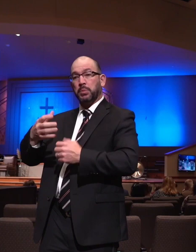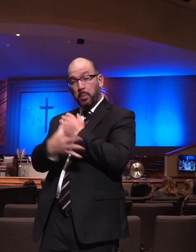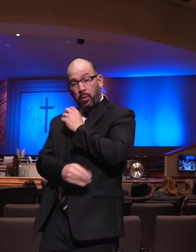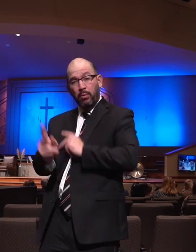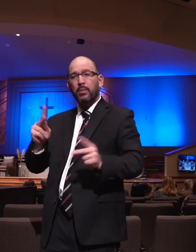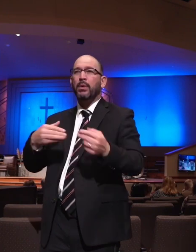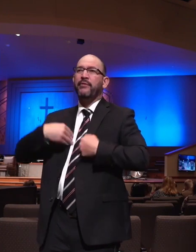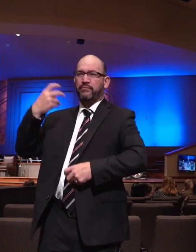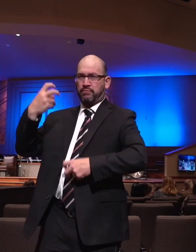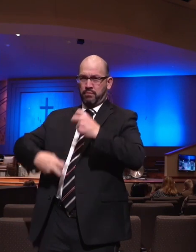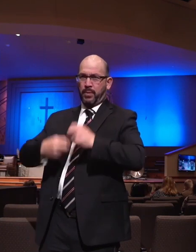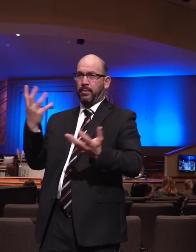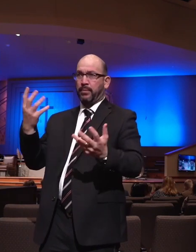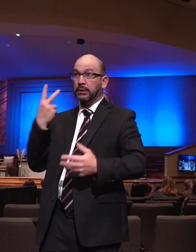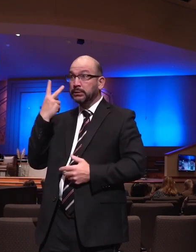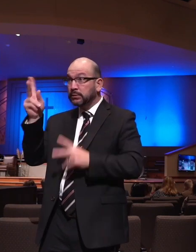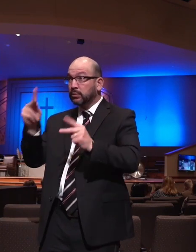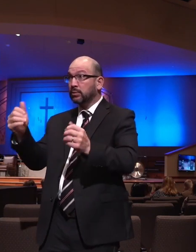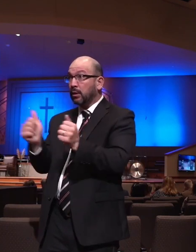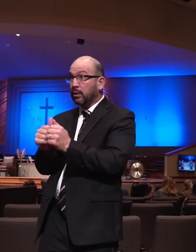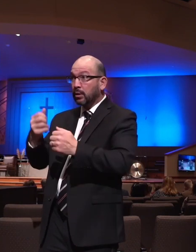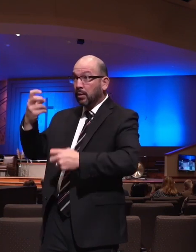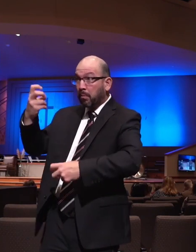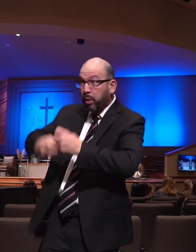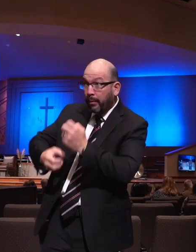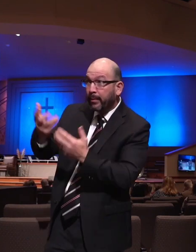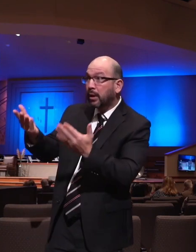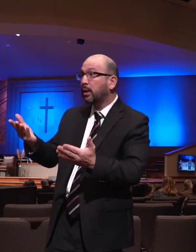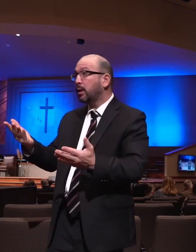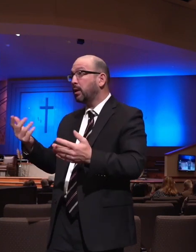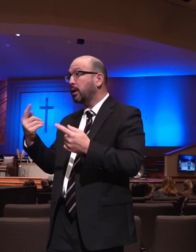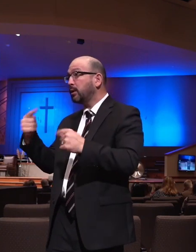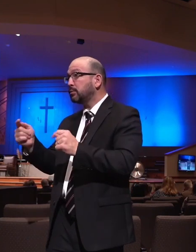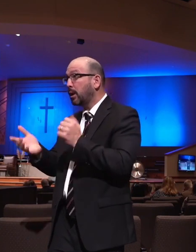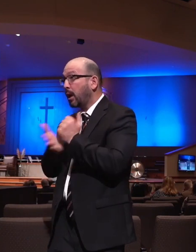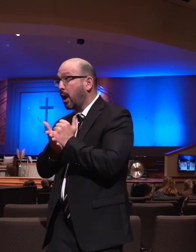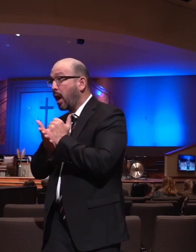and when you see a need when you try to fulfill that need and